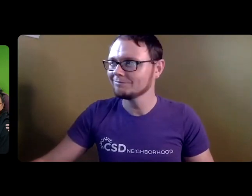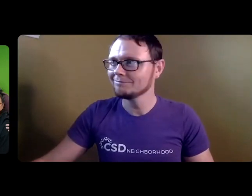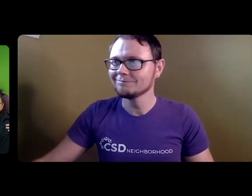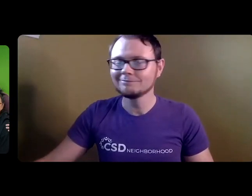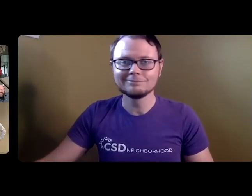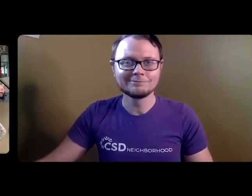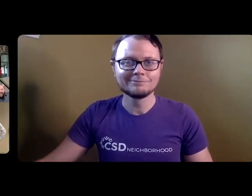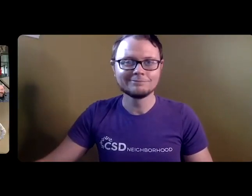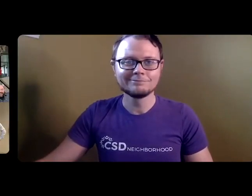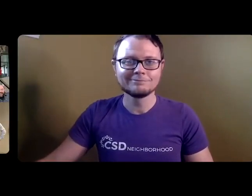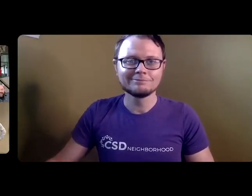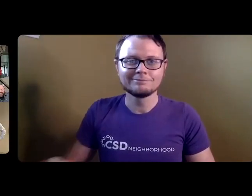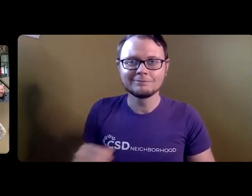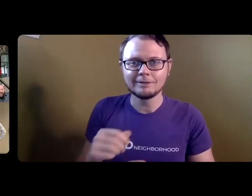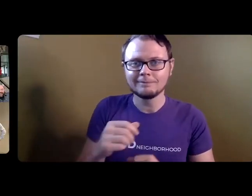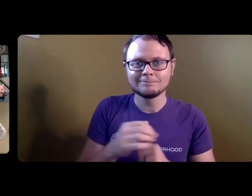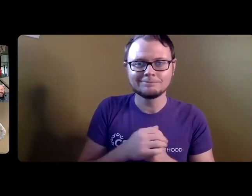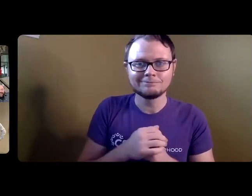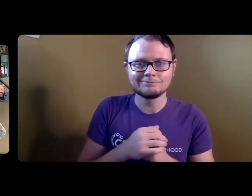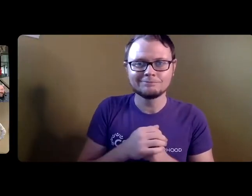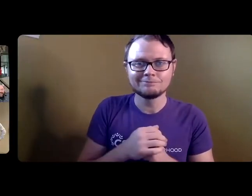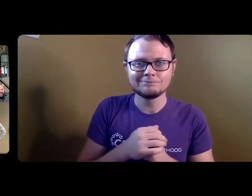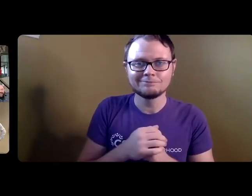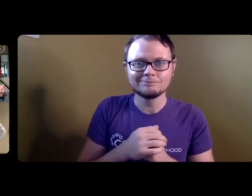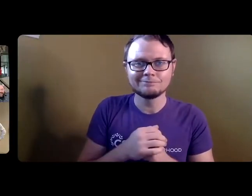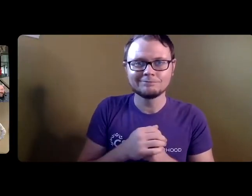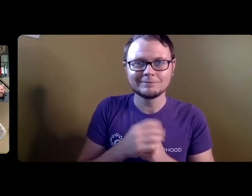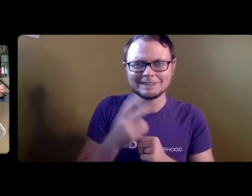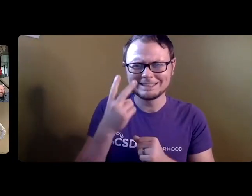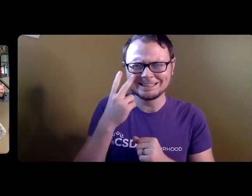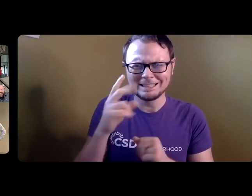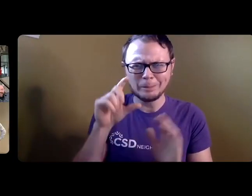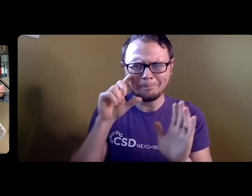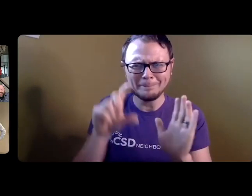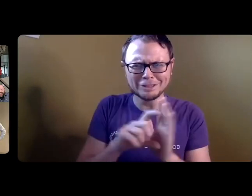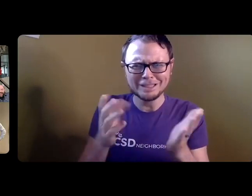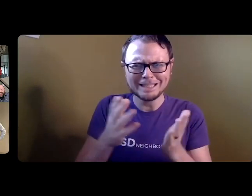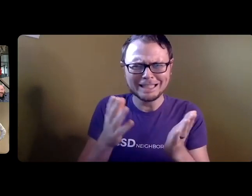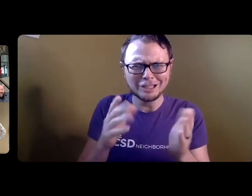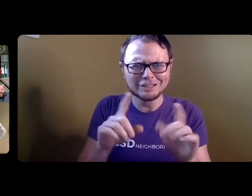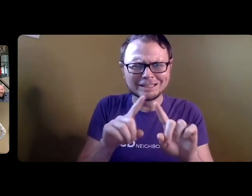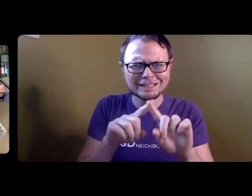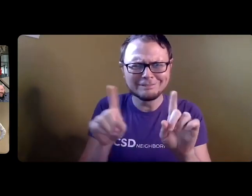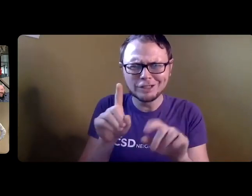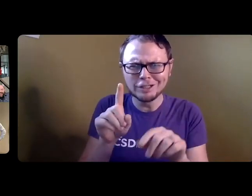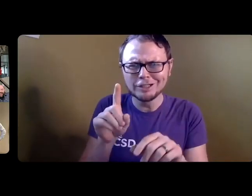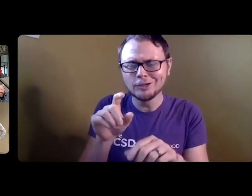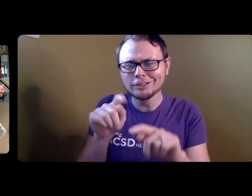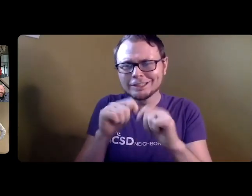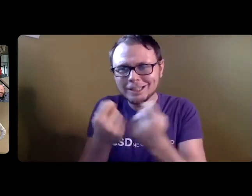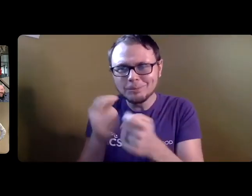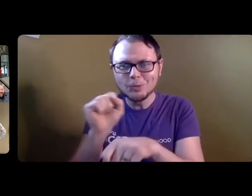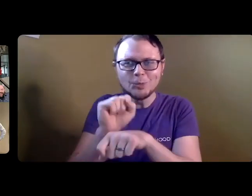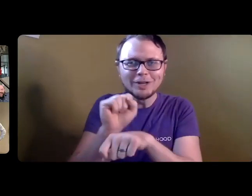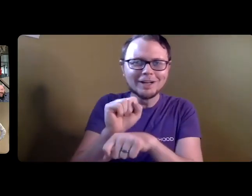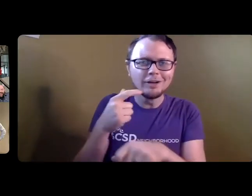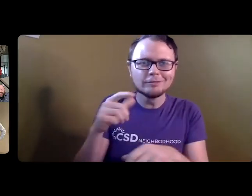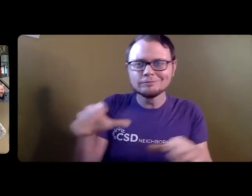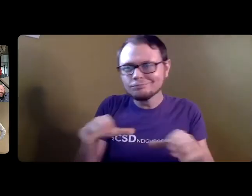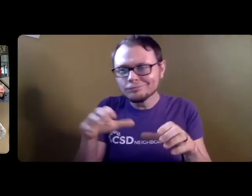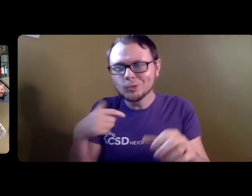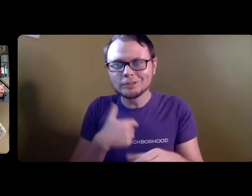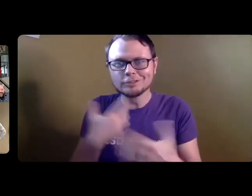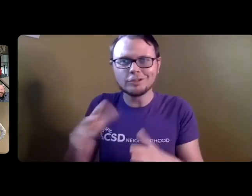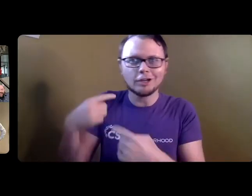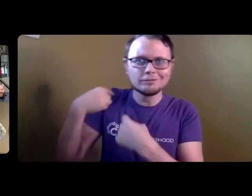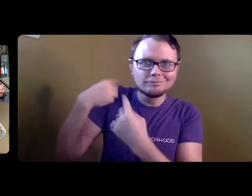out more.